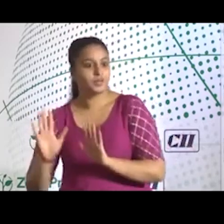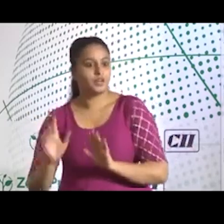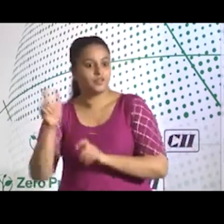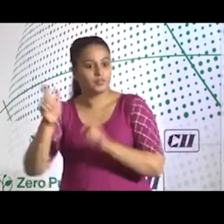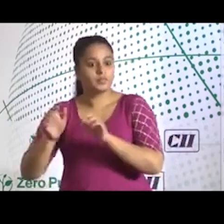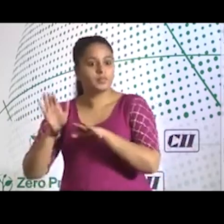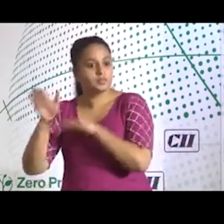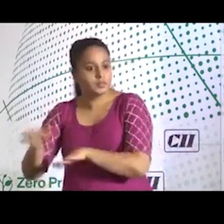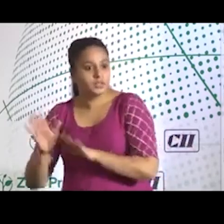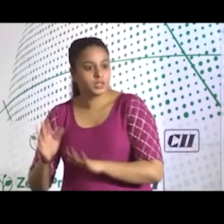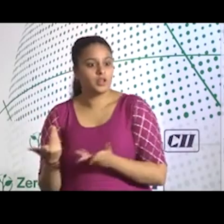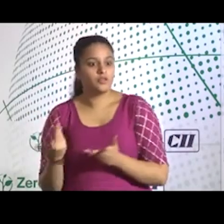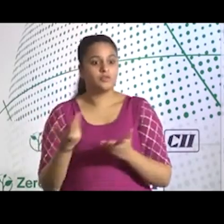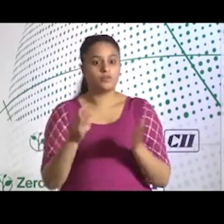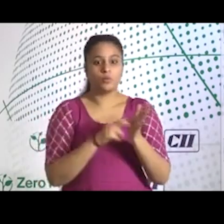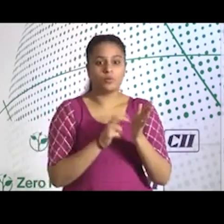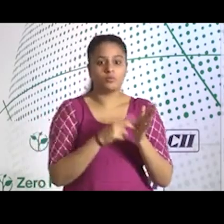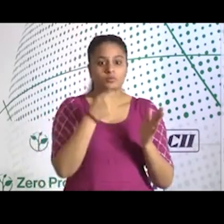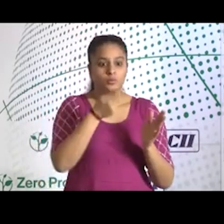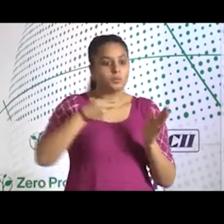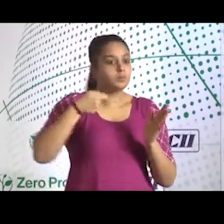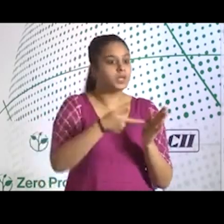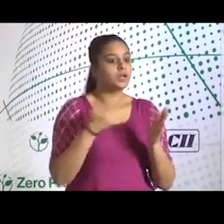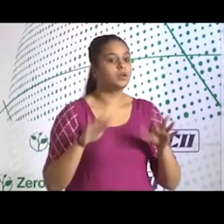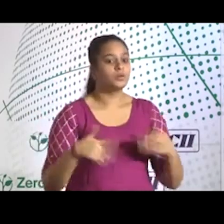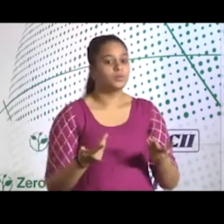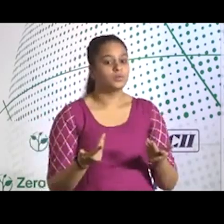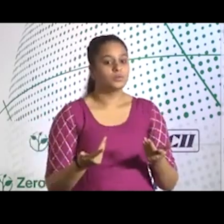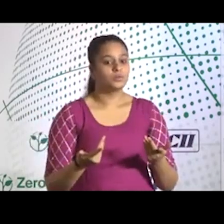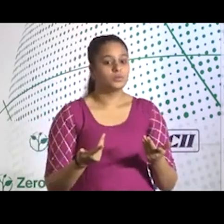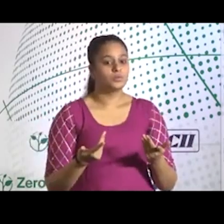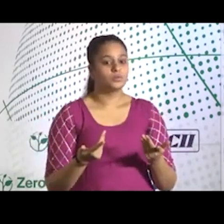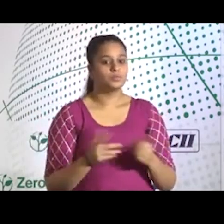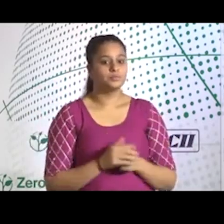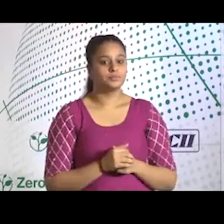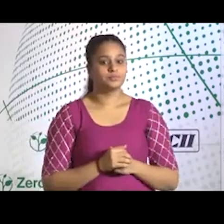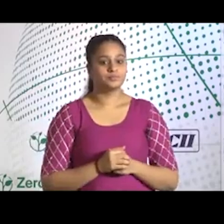to make payments, payments they can't make because they are using Paytm